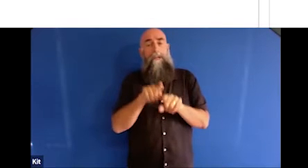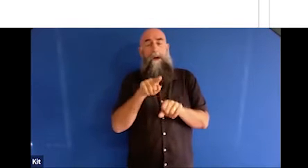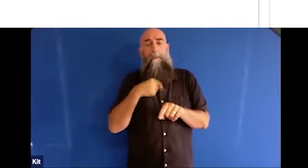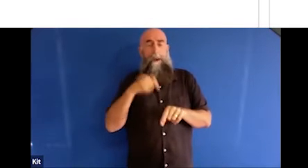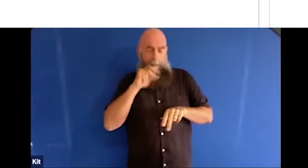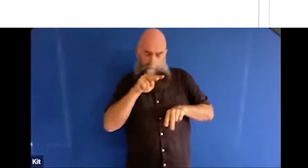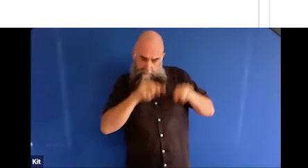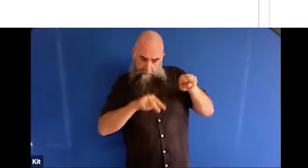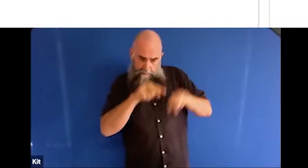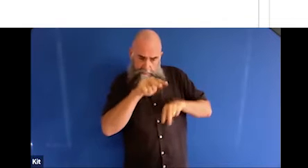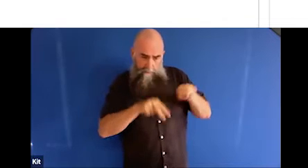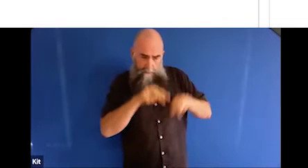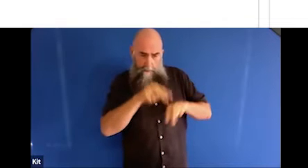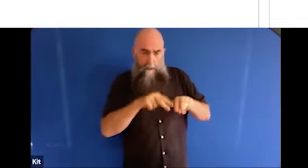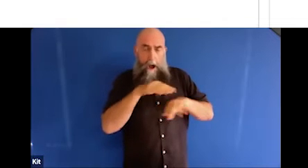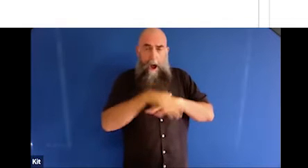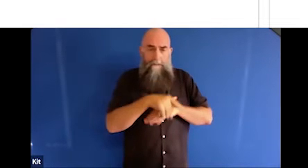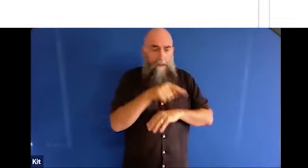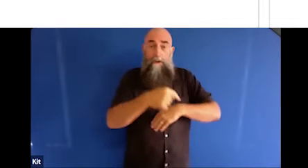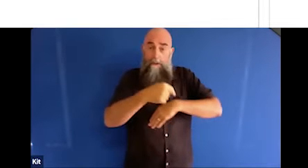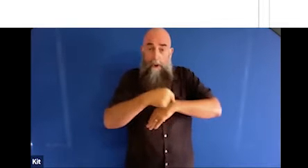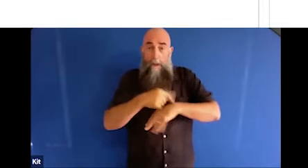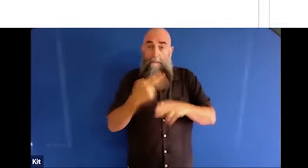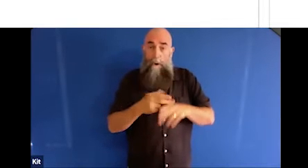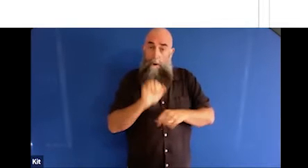the timeliness of a proposal and what that can mean. It can mean a couple of things.